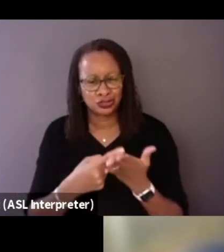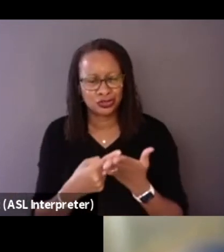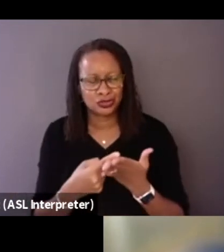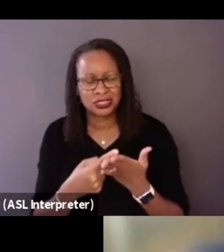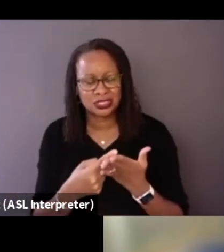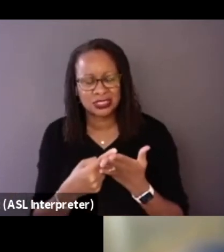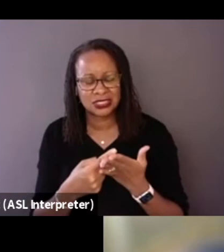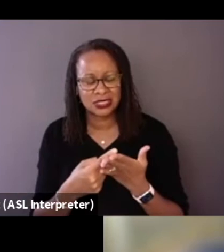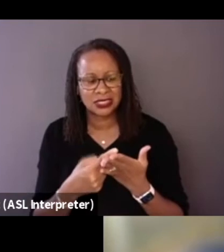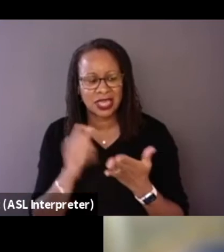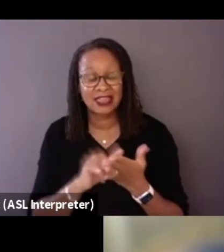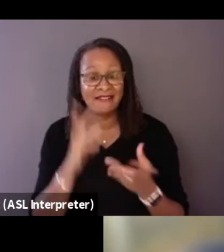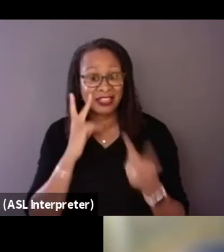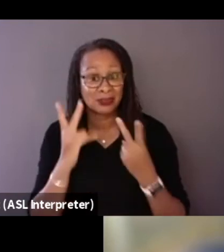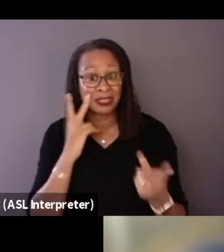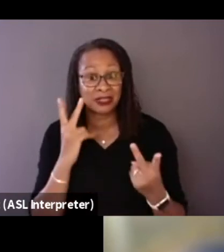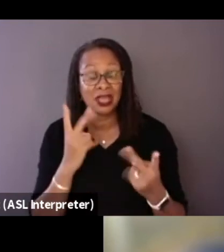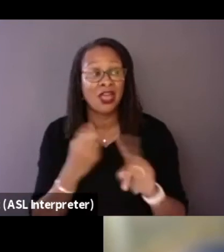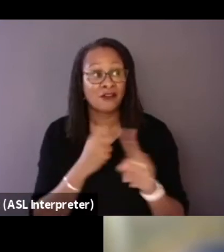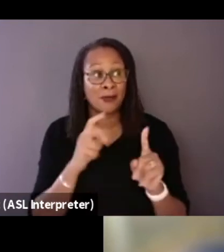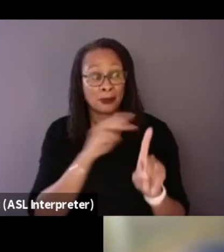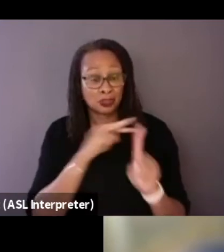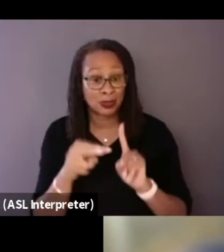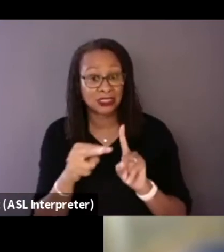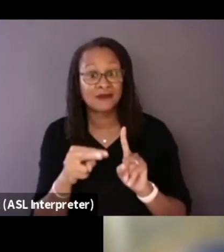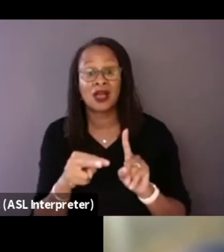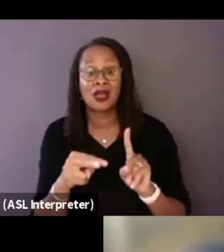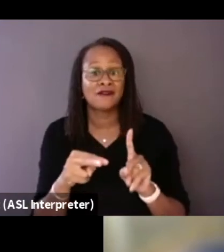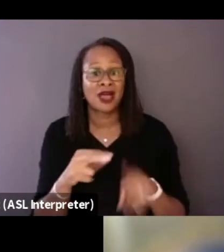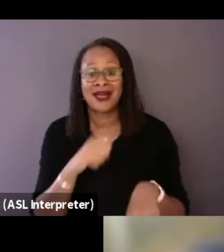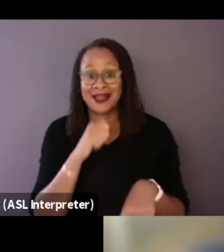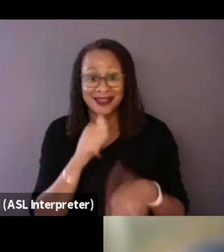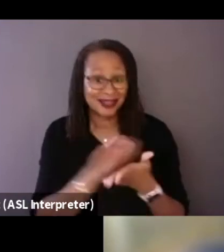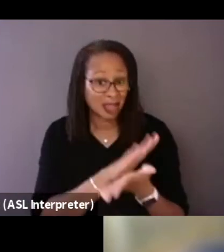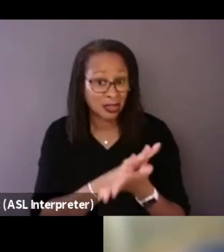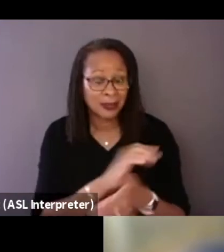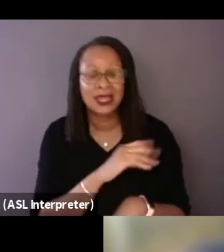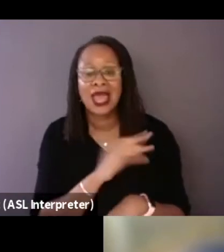but also from just the exposure standpoint? What were you all talking about amongst yourselves?